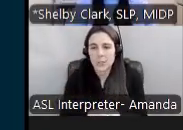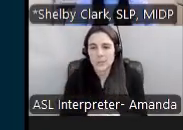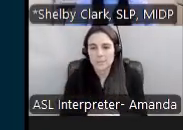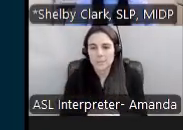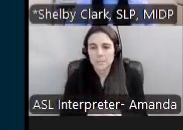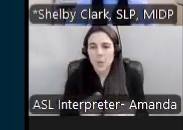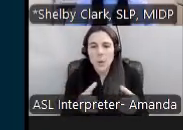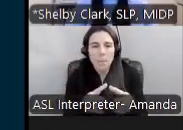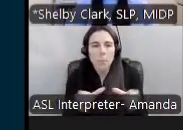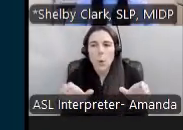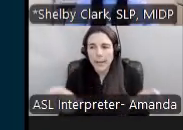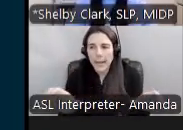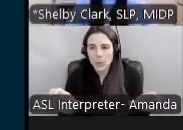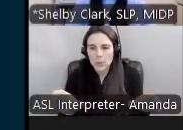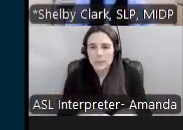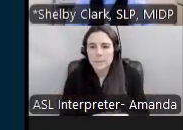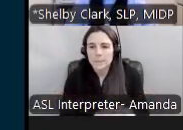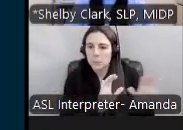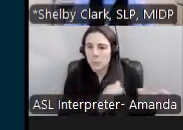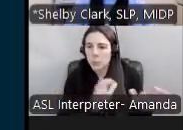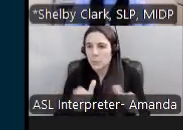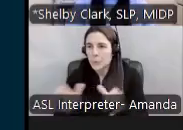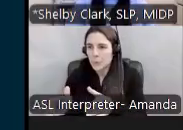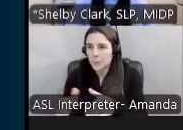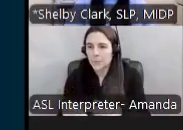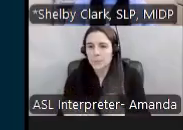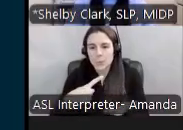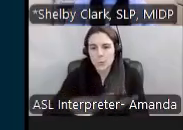small breakout groups to discuss that case,